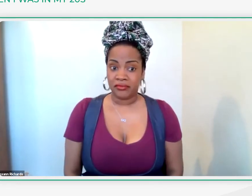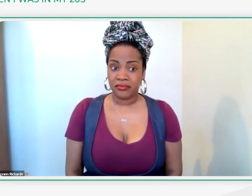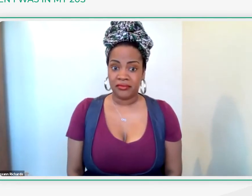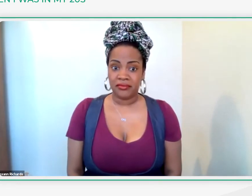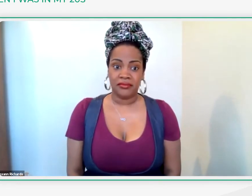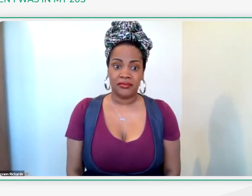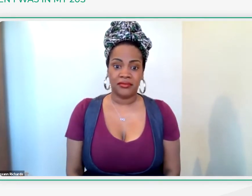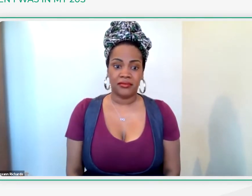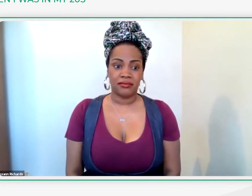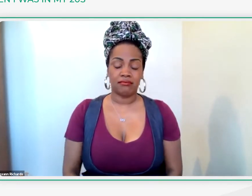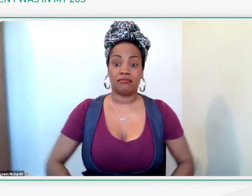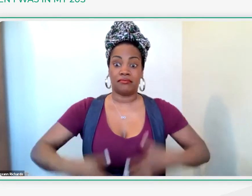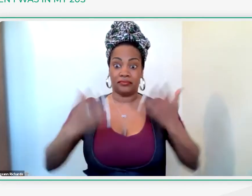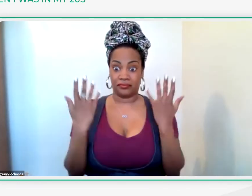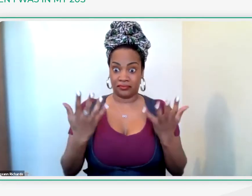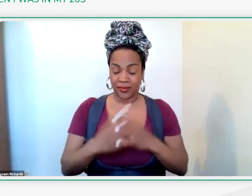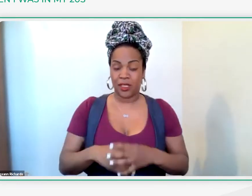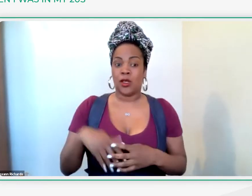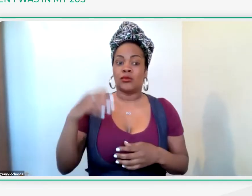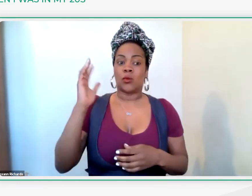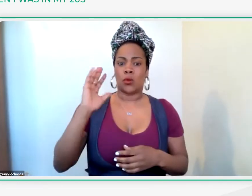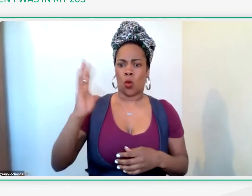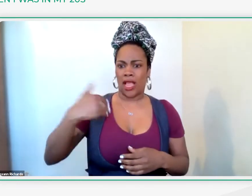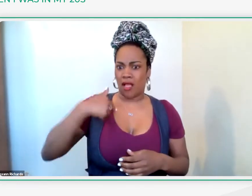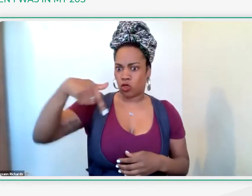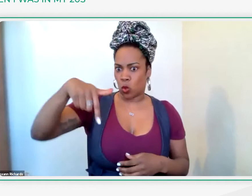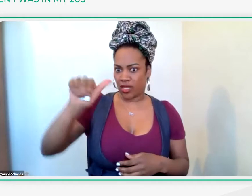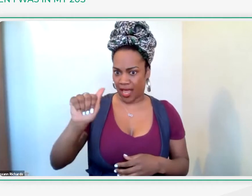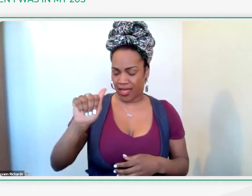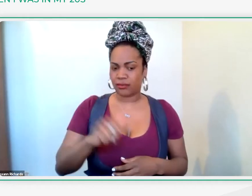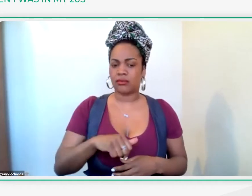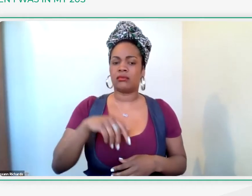Next slide.